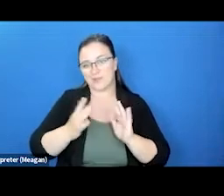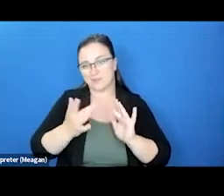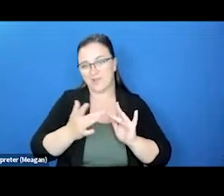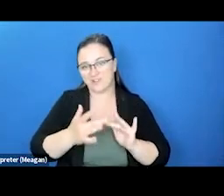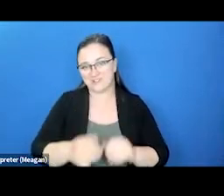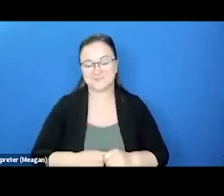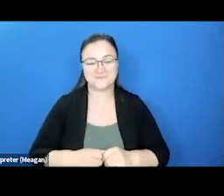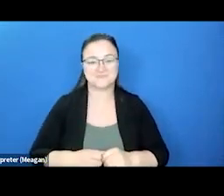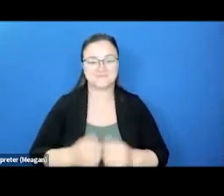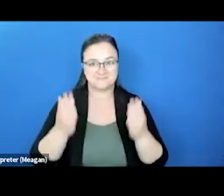Next slide.